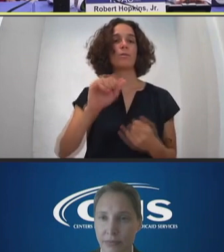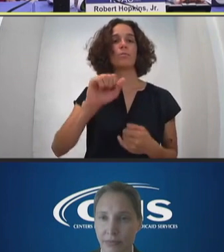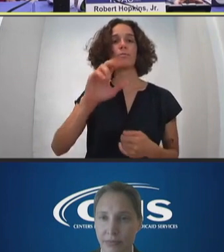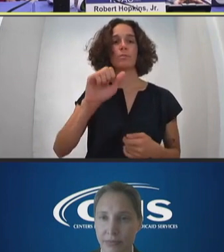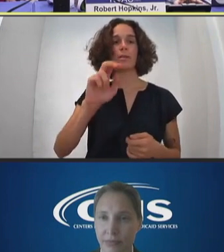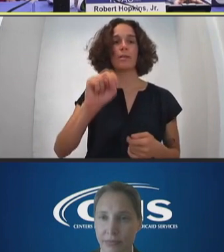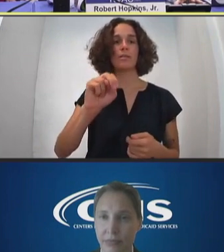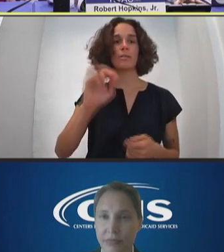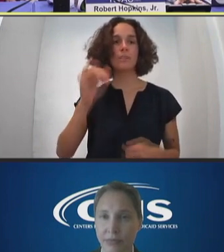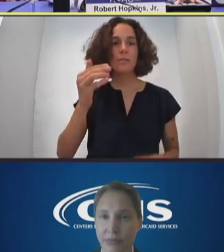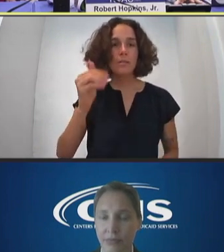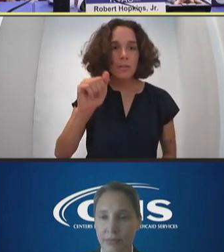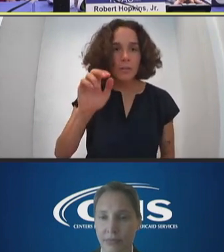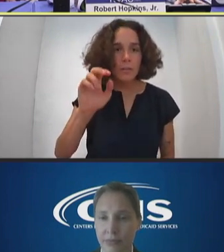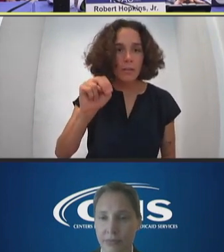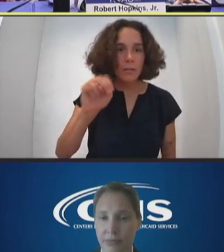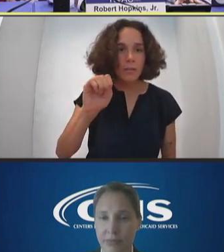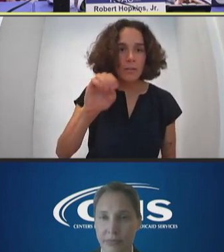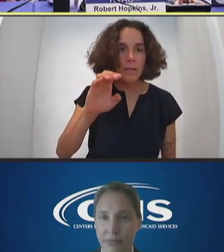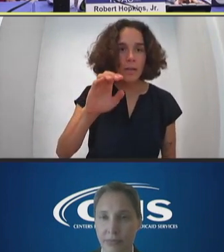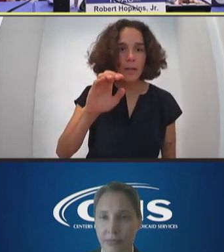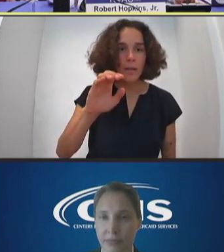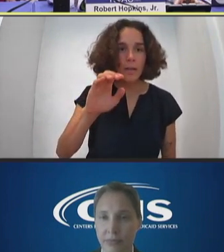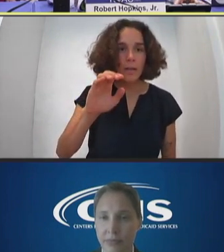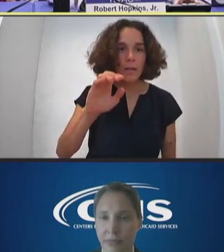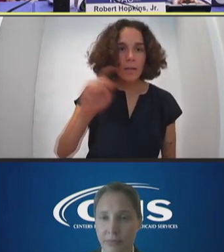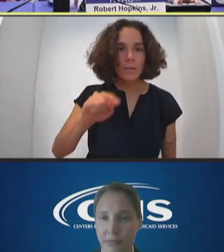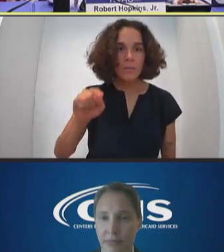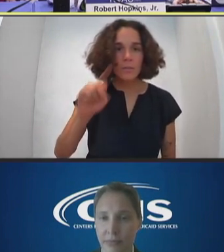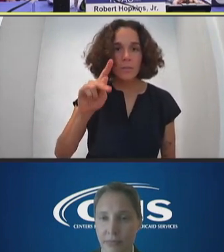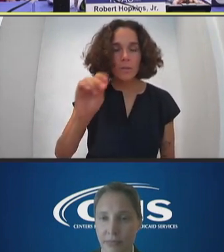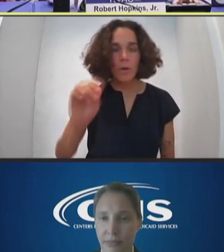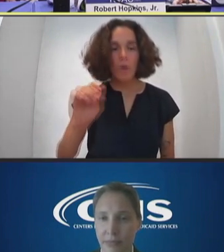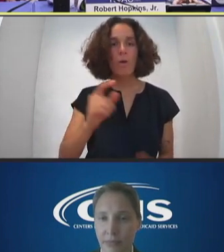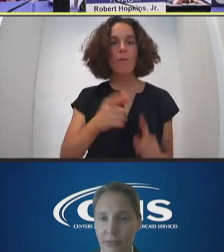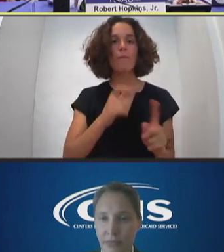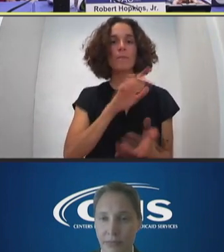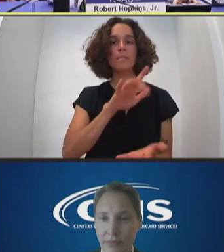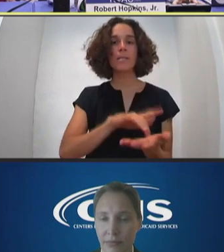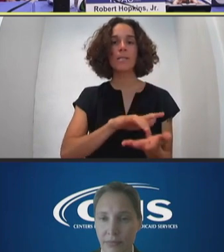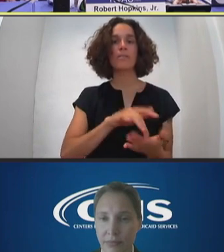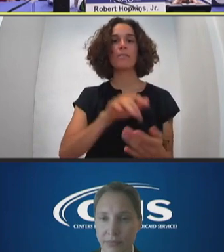Centers for Medicare and Medicaid Services; Dr. Rachel Radzyner from the Center for Medicare and